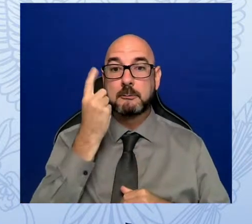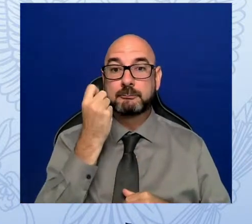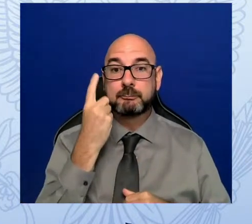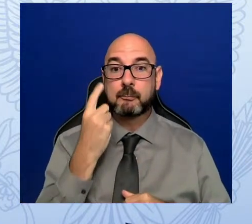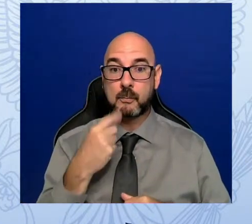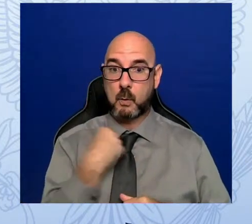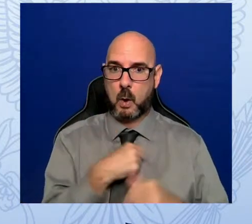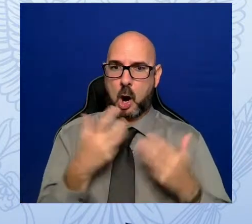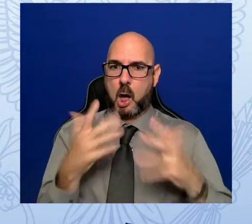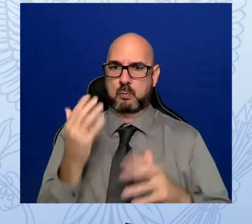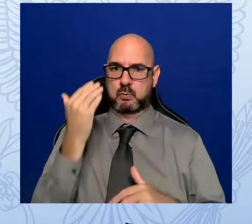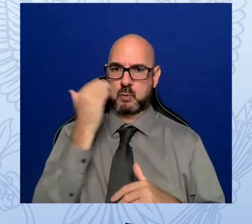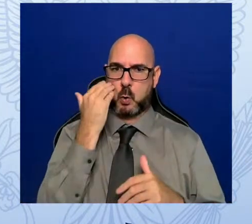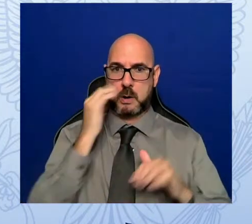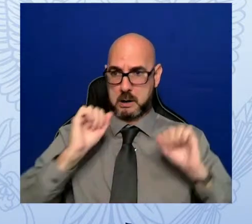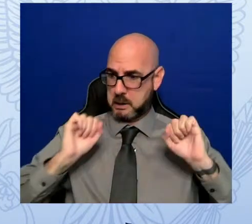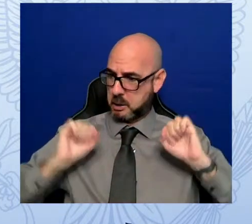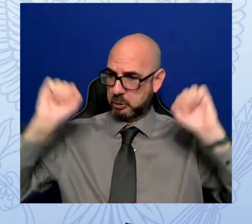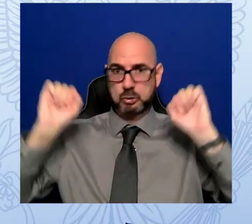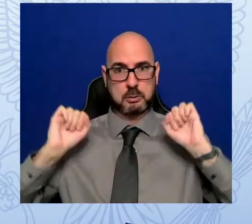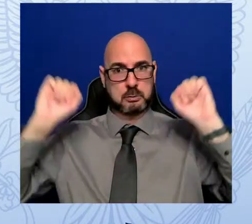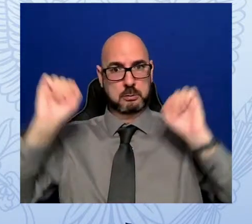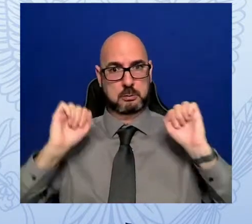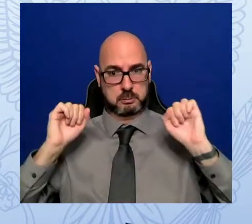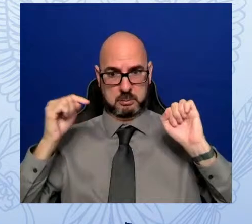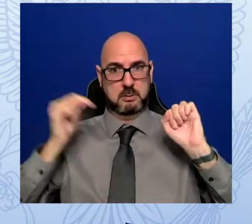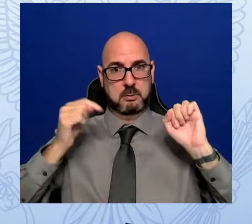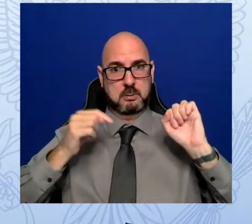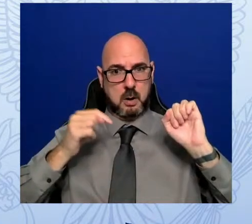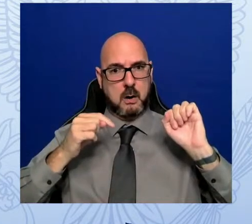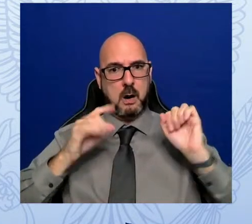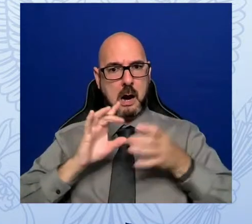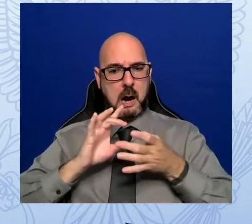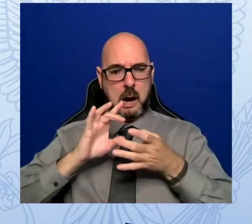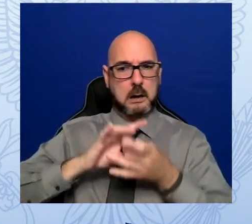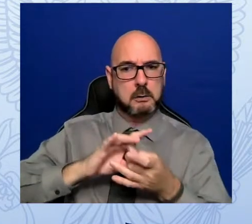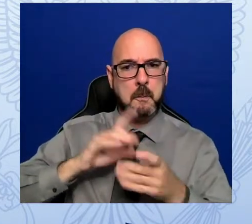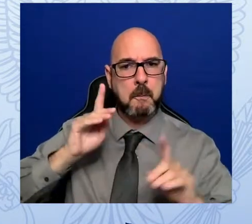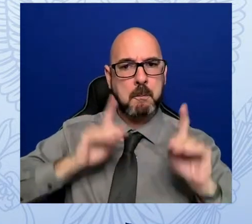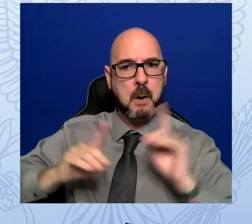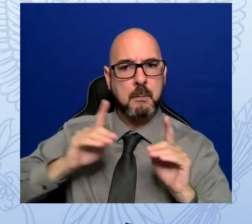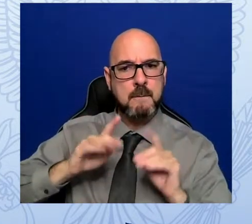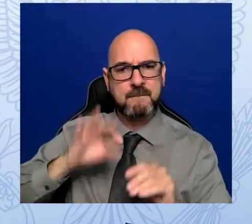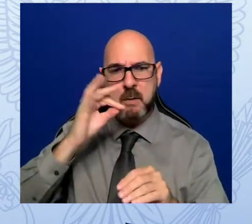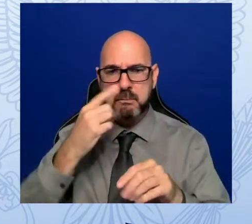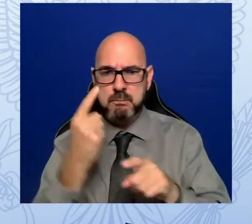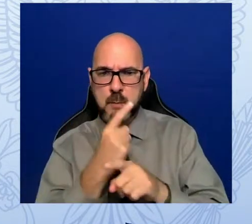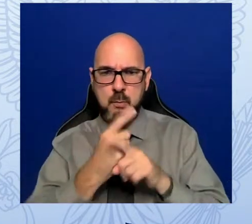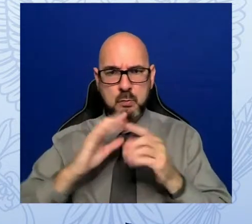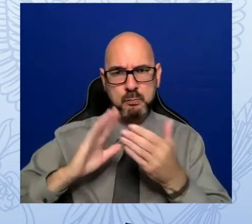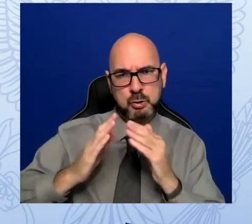finding a community are an important part of that, and so is having fun.